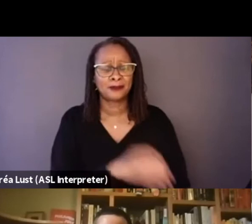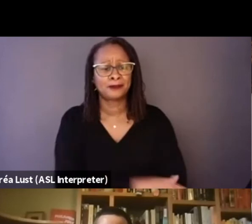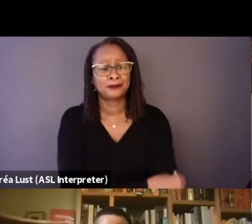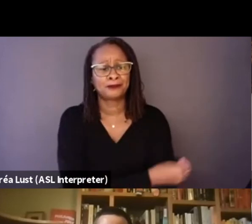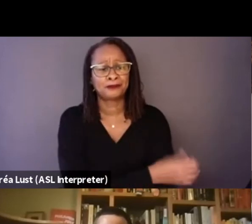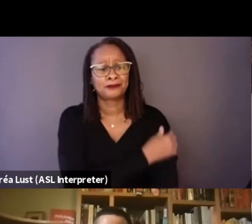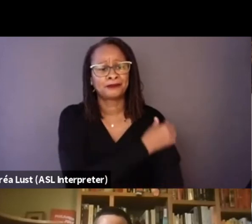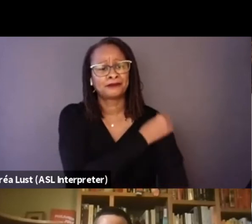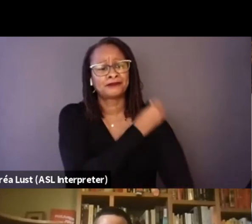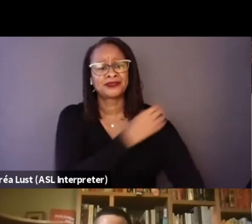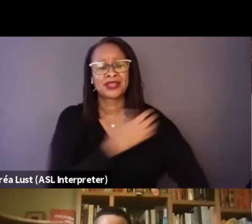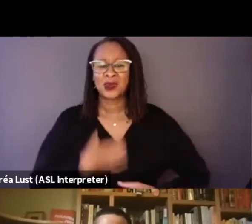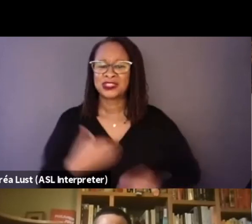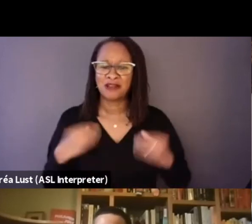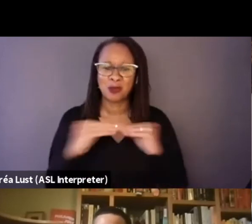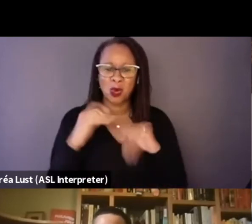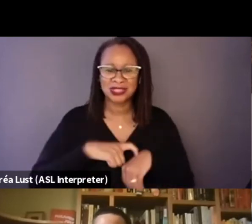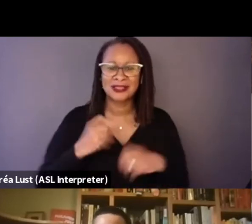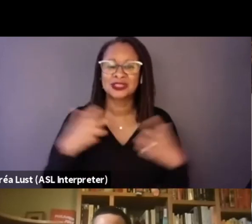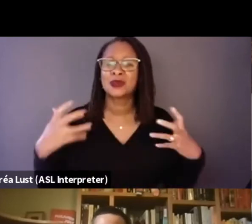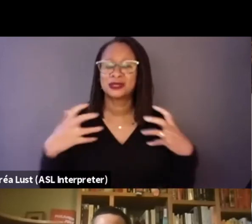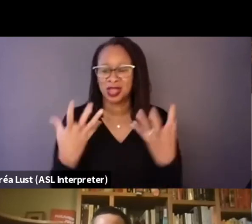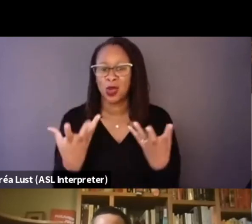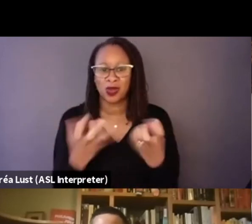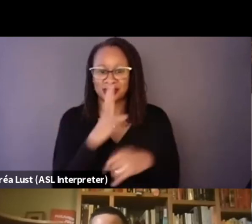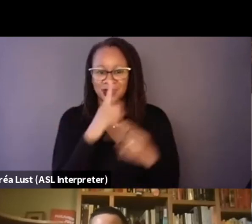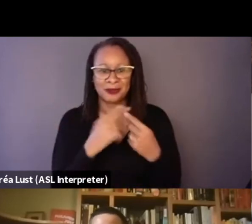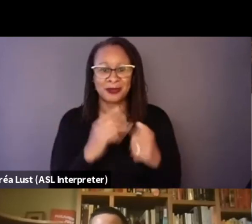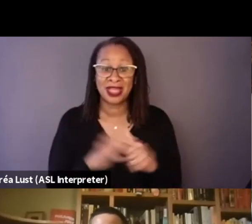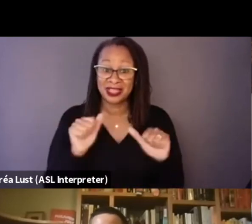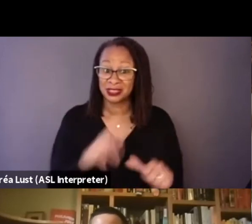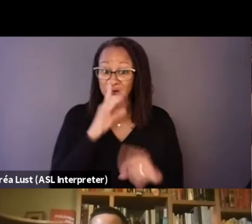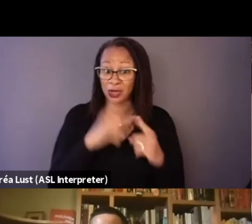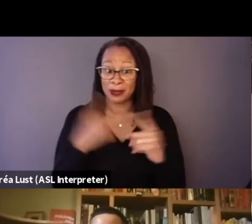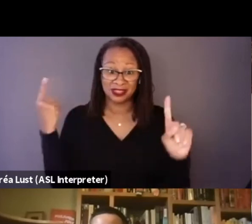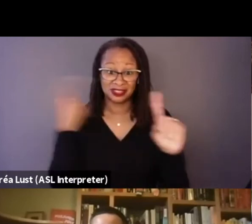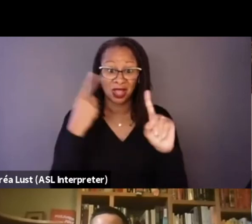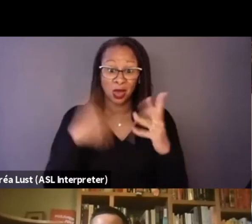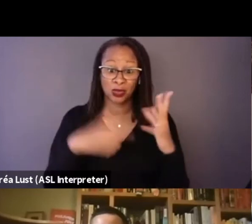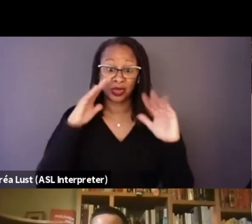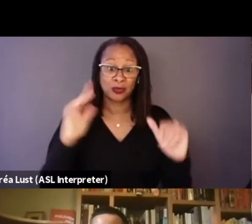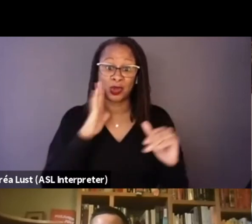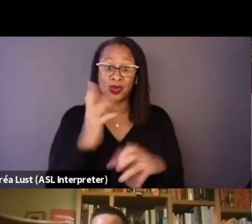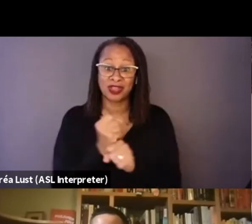I wish we had more time because there's so much I want to talk about, but can you talk about the intentions and what you're hoping people will get out of this?